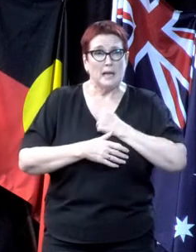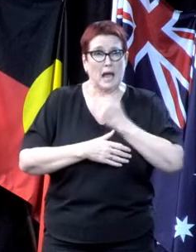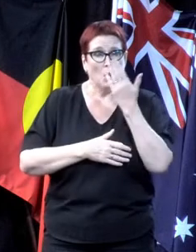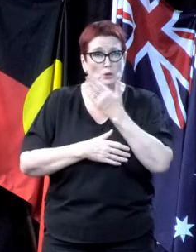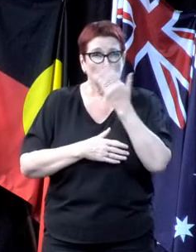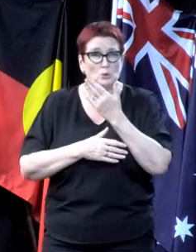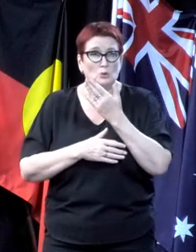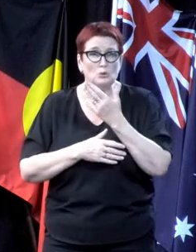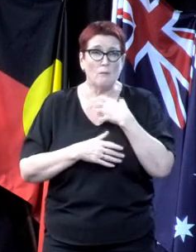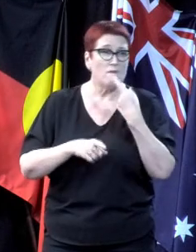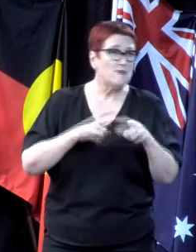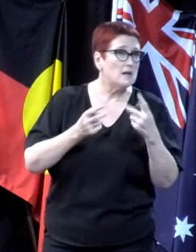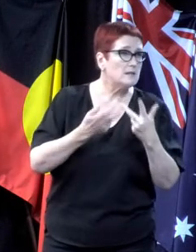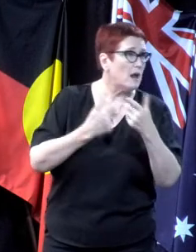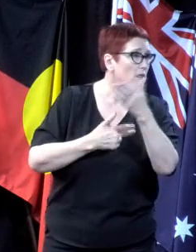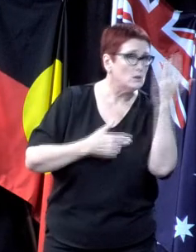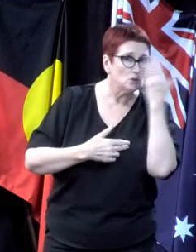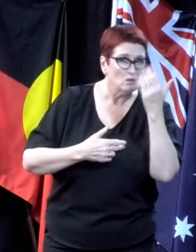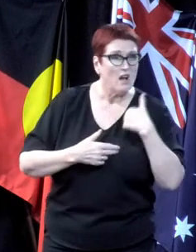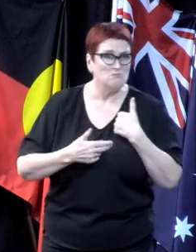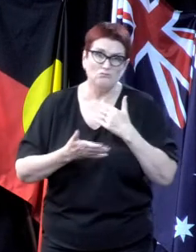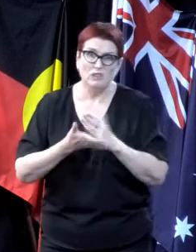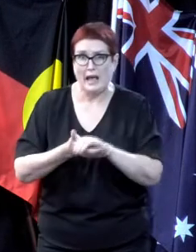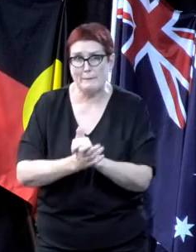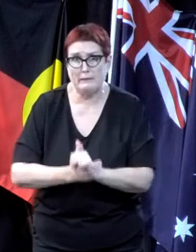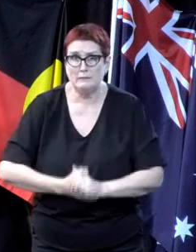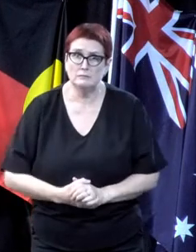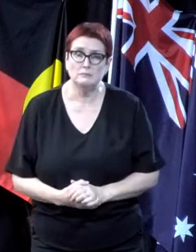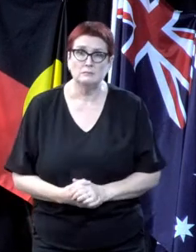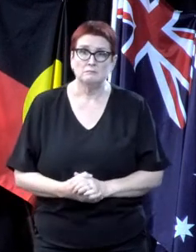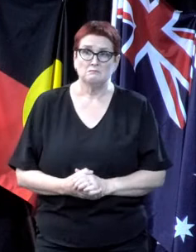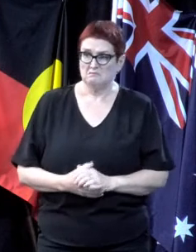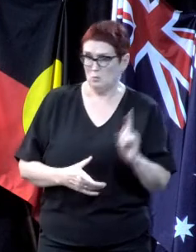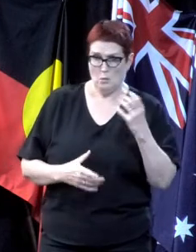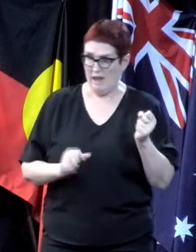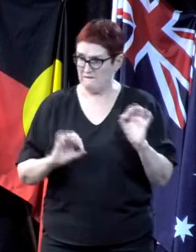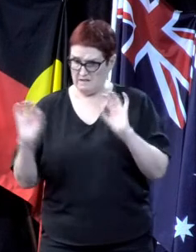I’m actually pleased with what we have functioning currently in 2019.